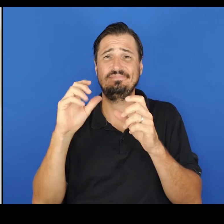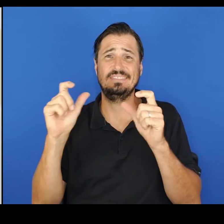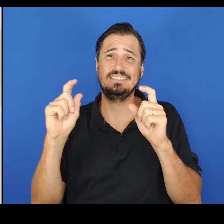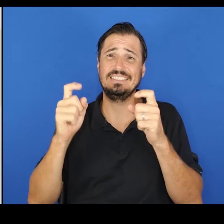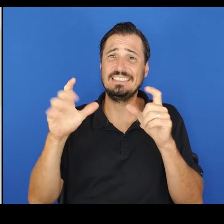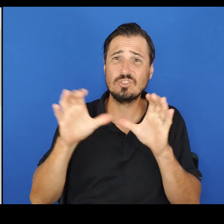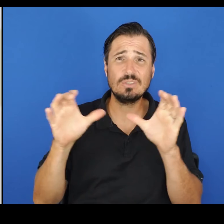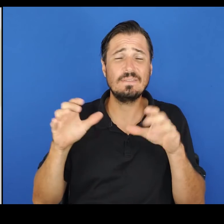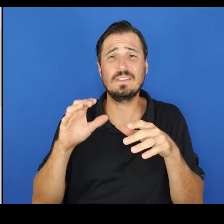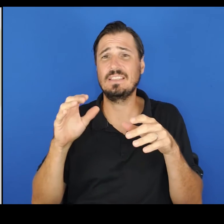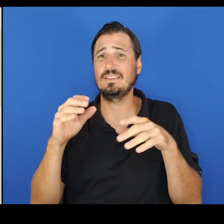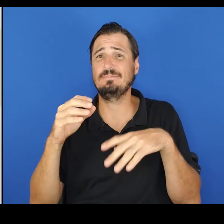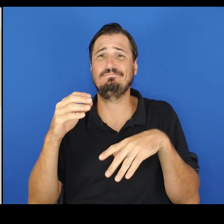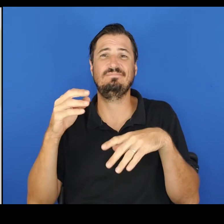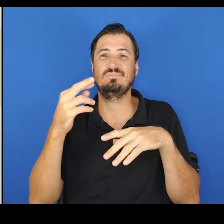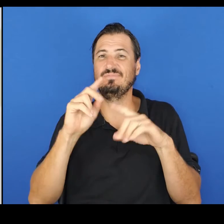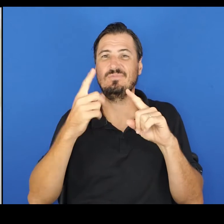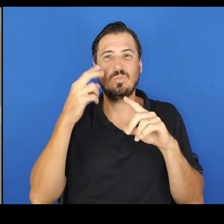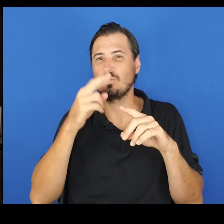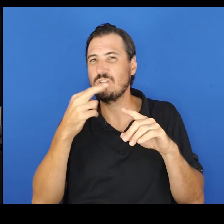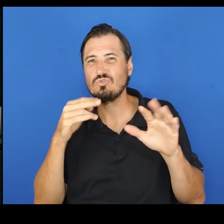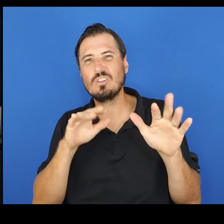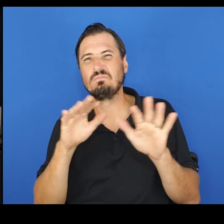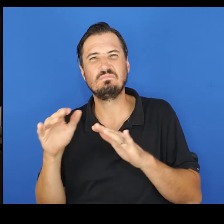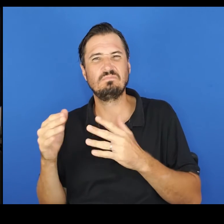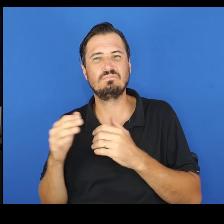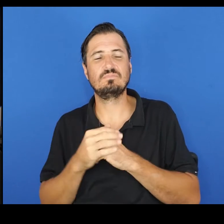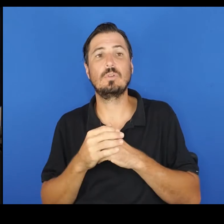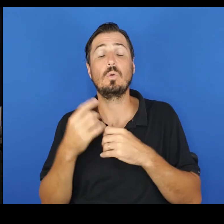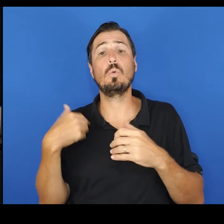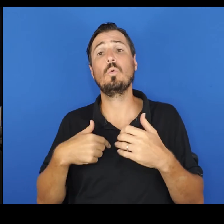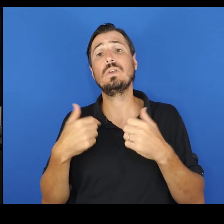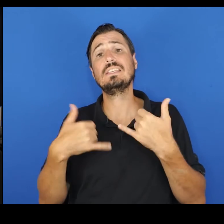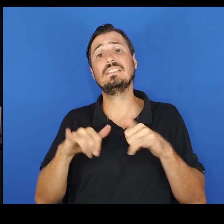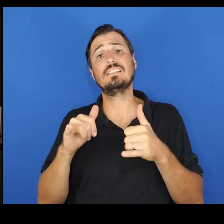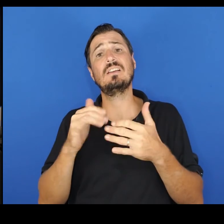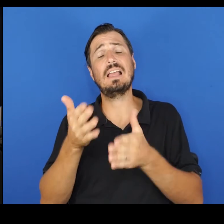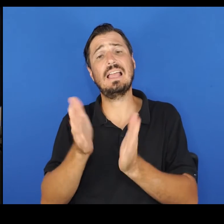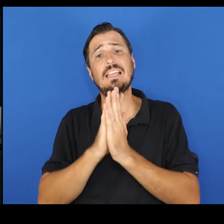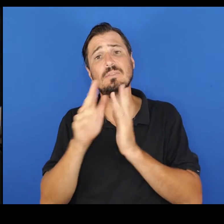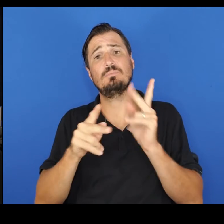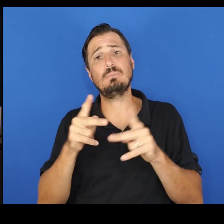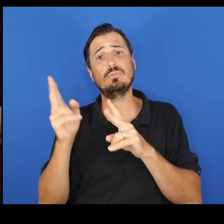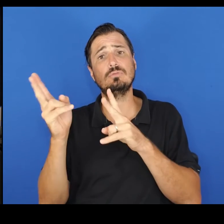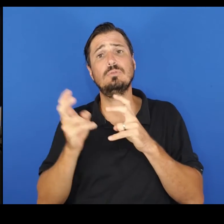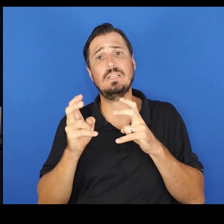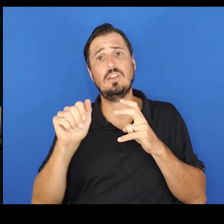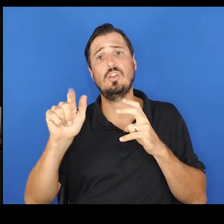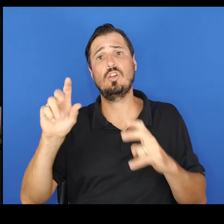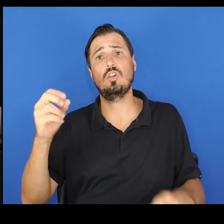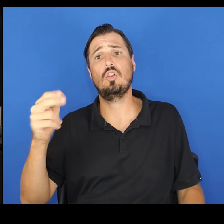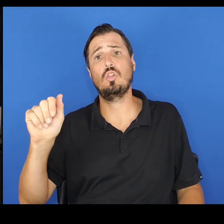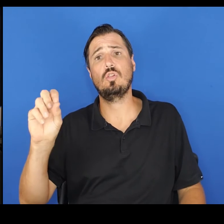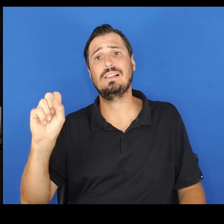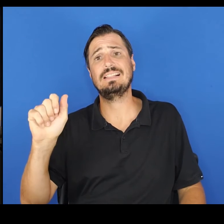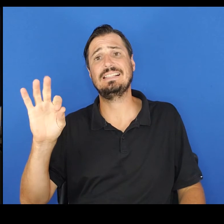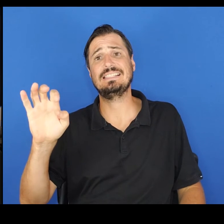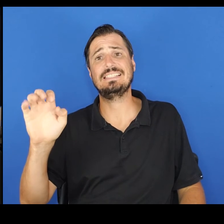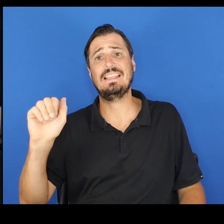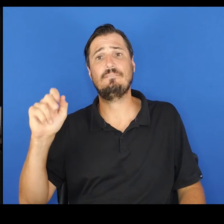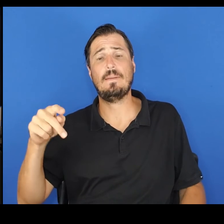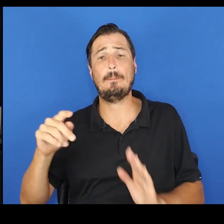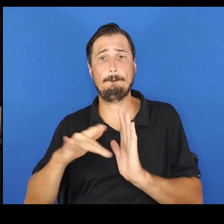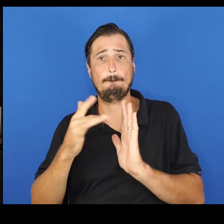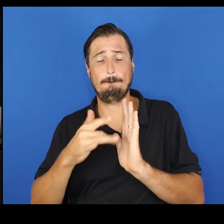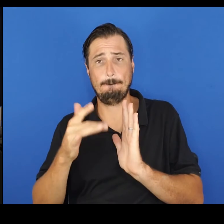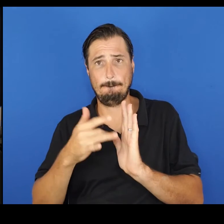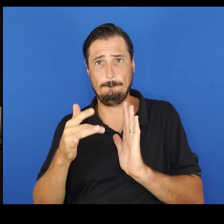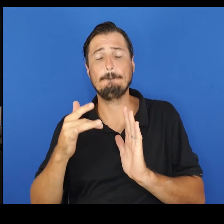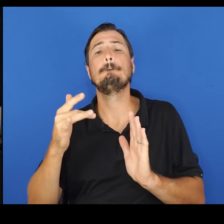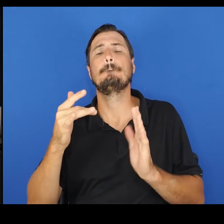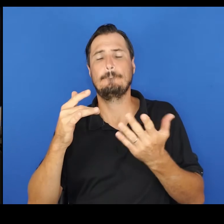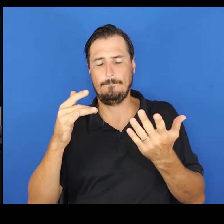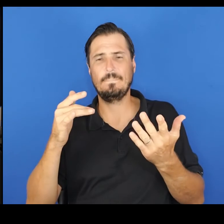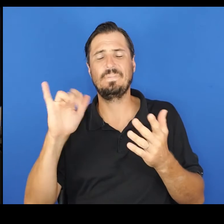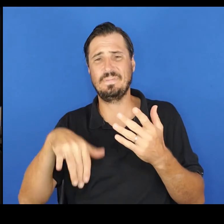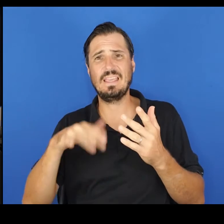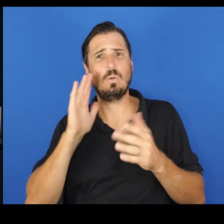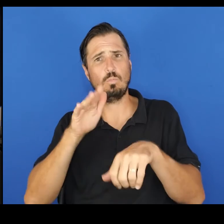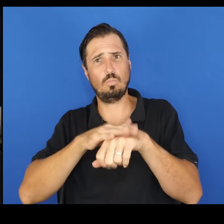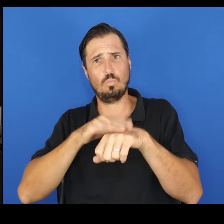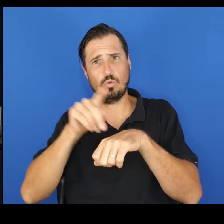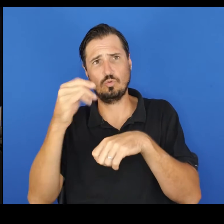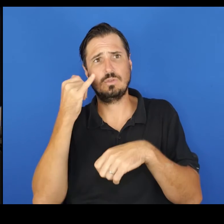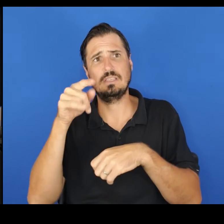We continue to ask everyone, including incoming travelers, to download the Aloha Safe Alert app onto your smartphone. AlohaSafe Alert is an official exposure notification, which alerts you if you